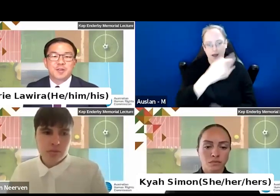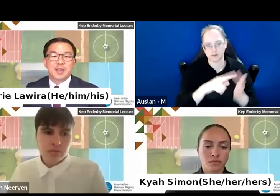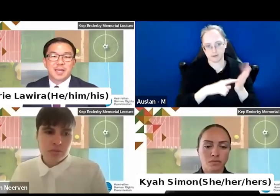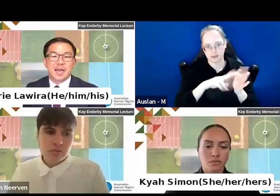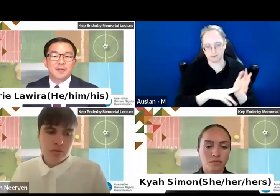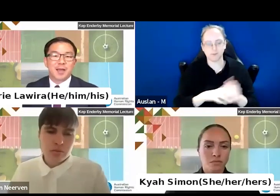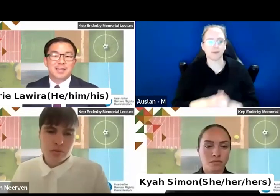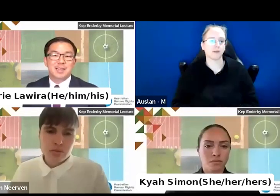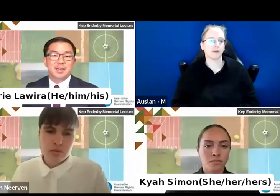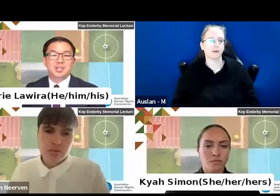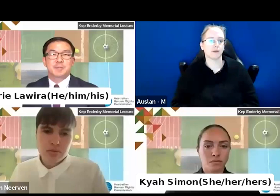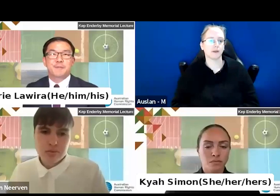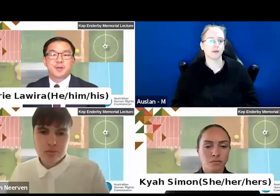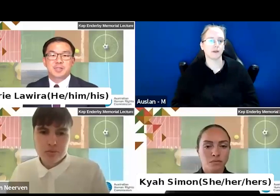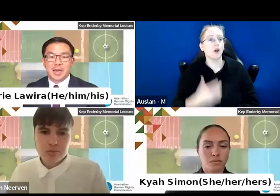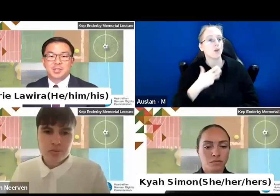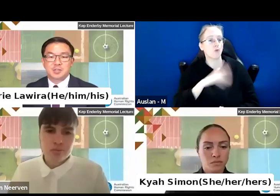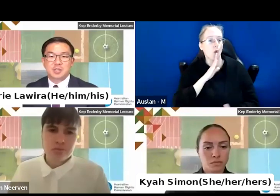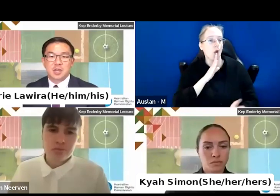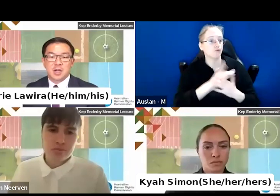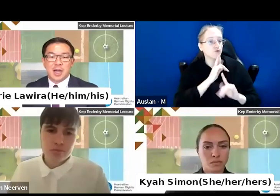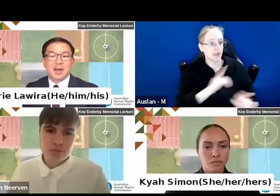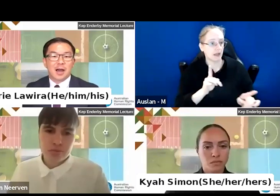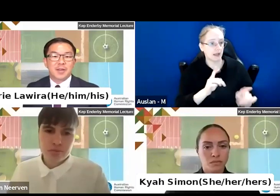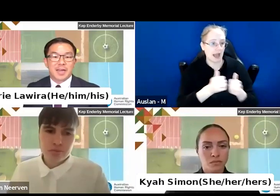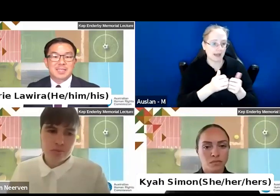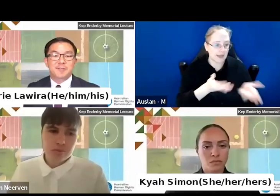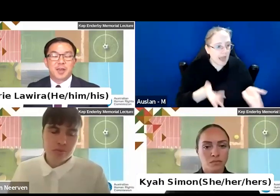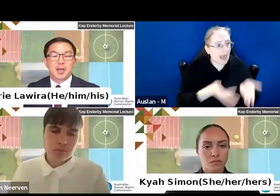telling and elevating the leadership of First Nations and other negatively